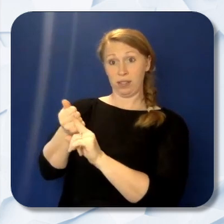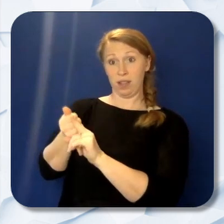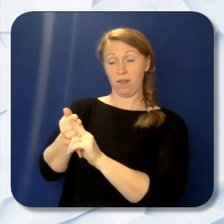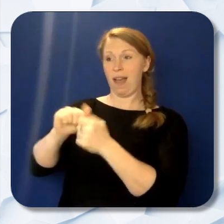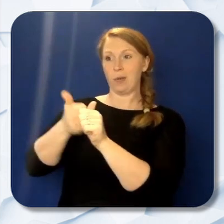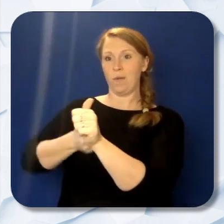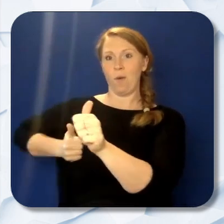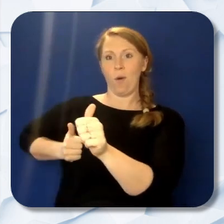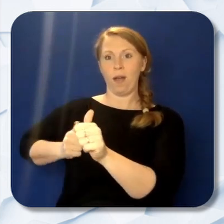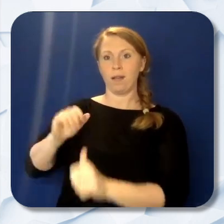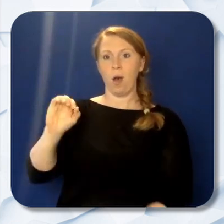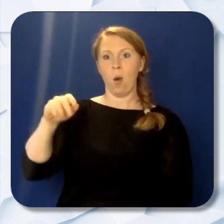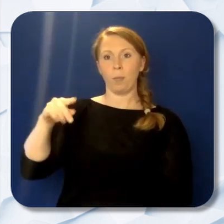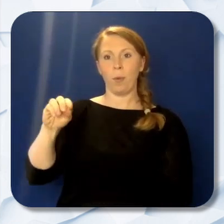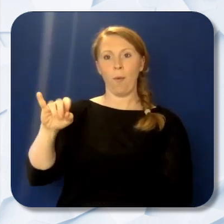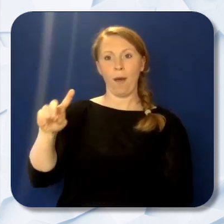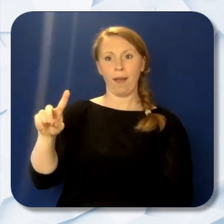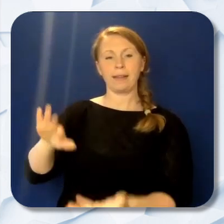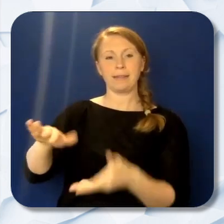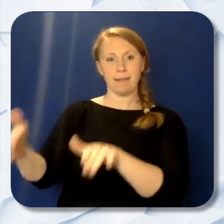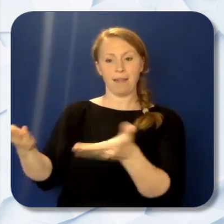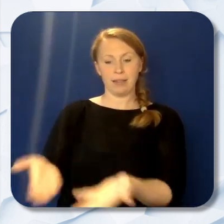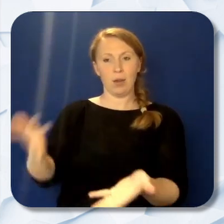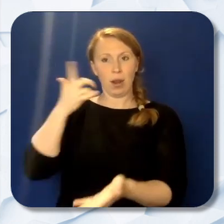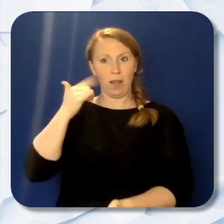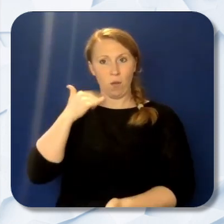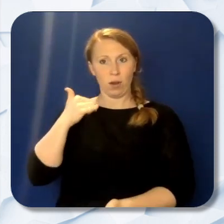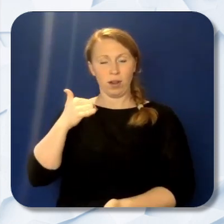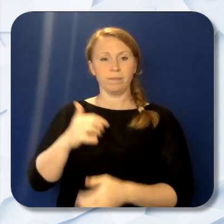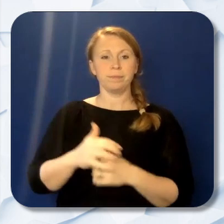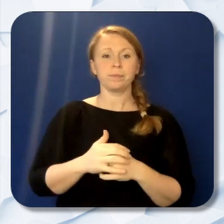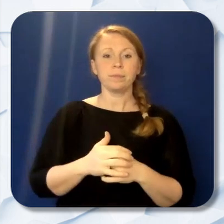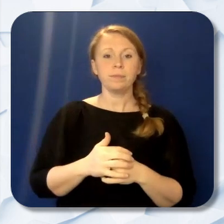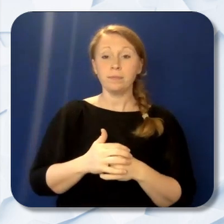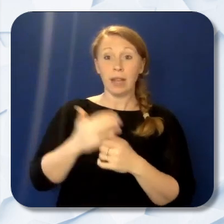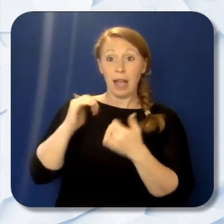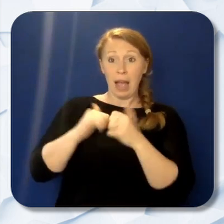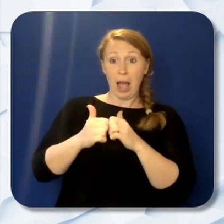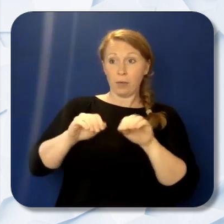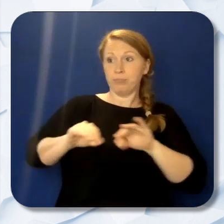deaths. Um in California by Um, the provision of free naloxone to eligible organizations, and